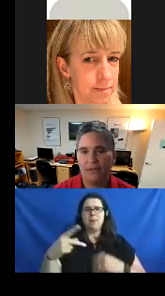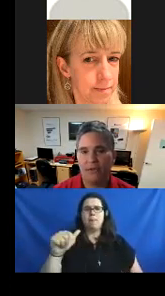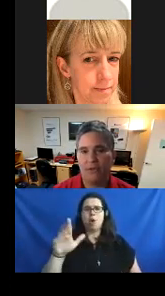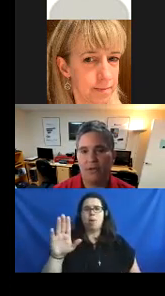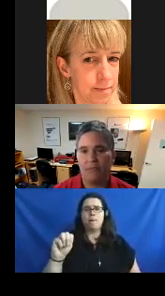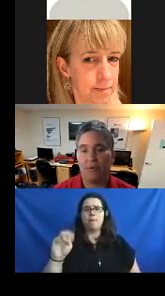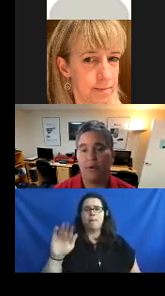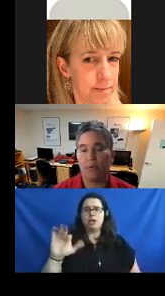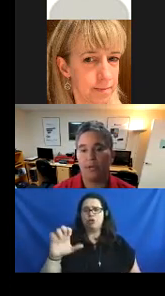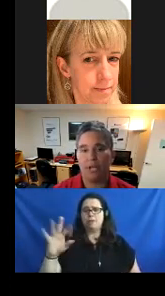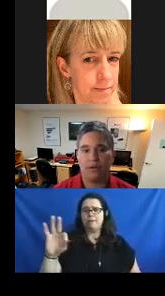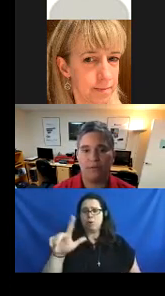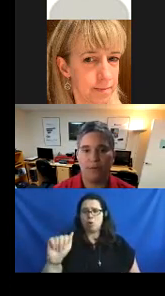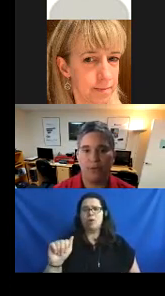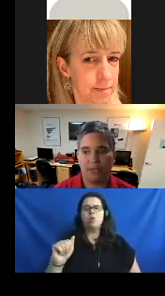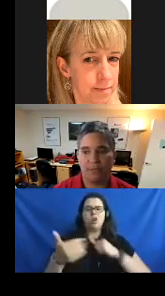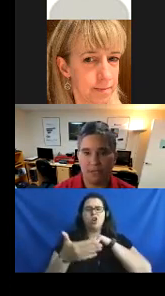I ALSO AM THE PROGRAM COORDINATOR FOR UMASS BOSTON